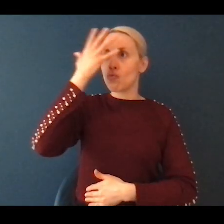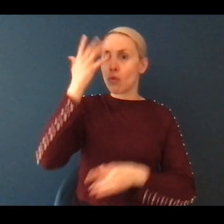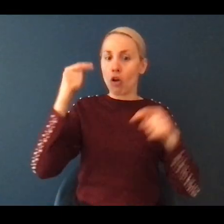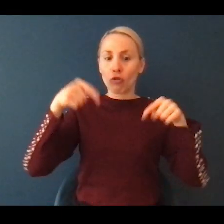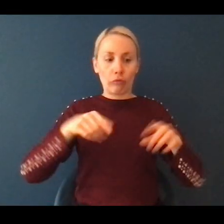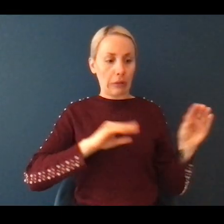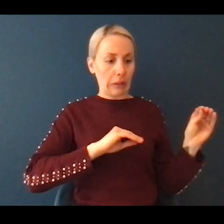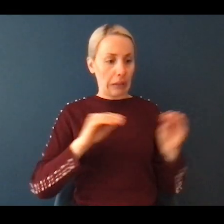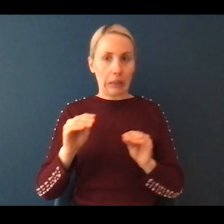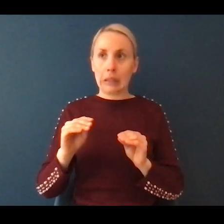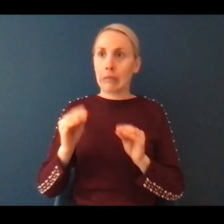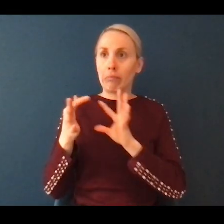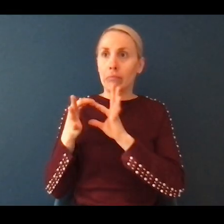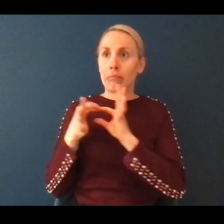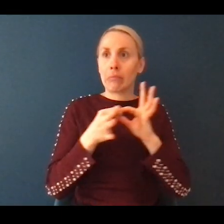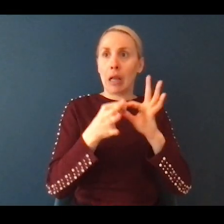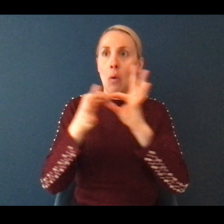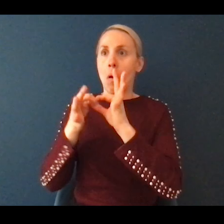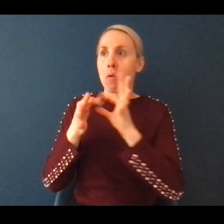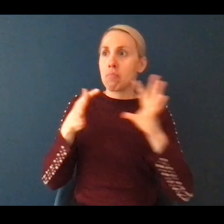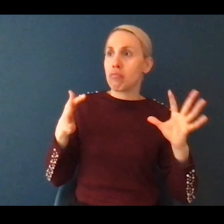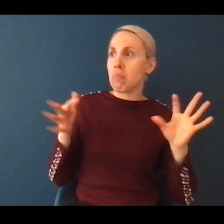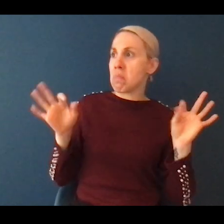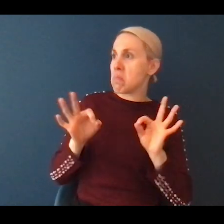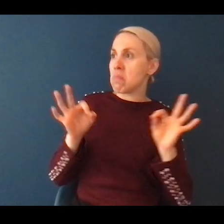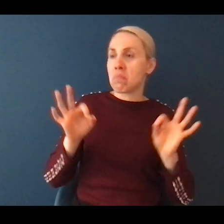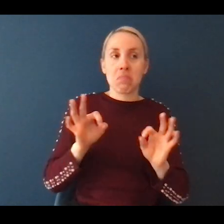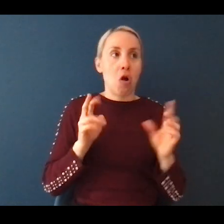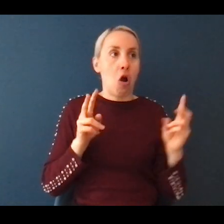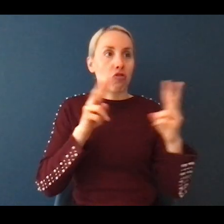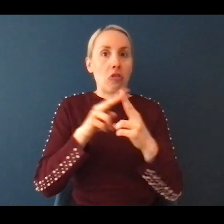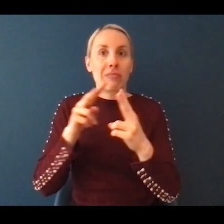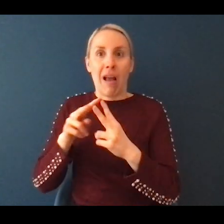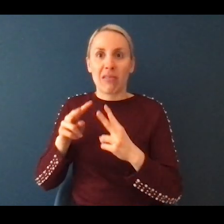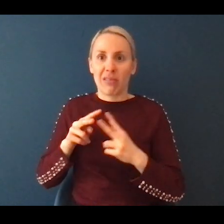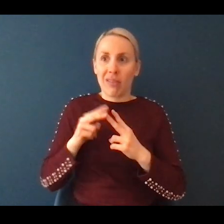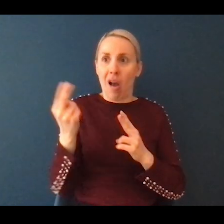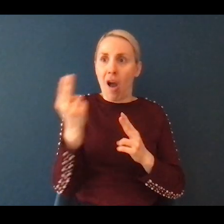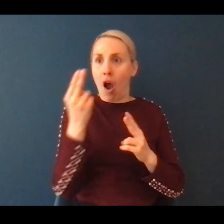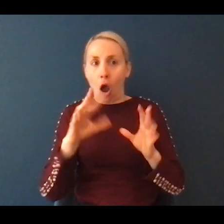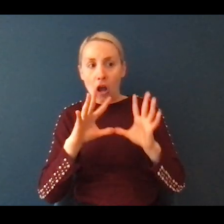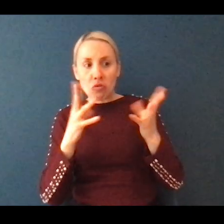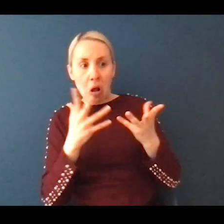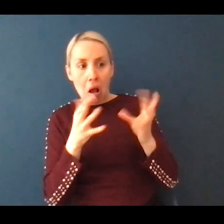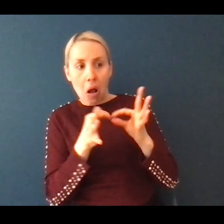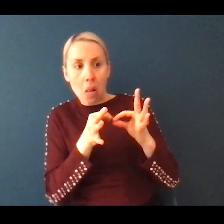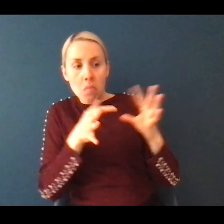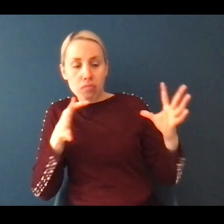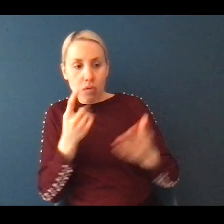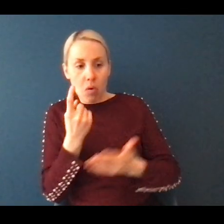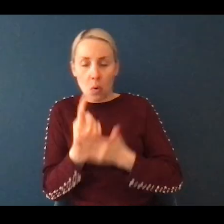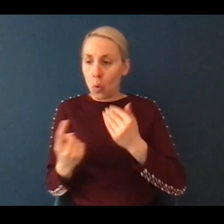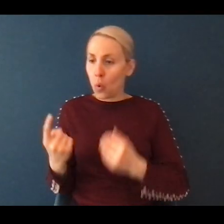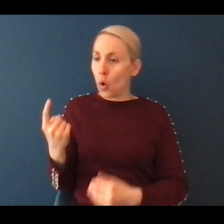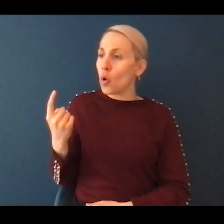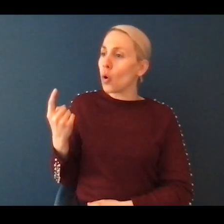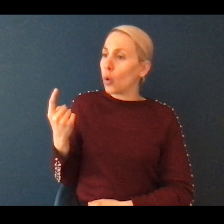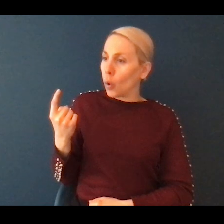no network of support no contact in the arts and I felt very isolated I guess I felt very